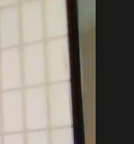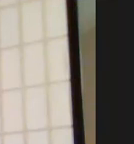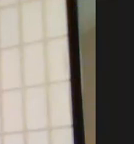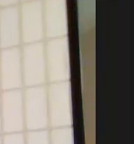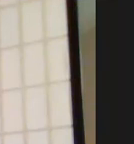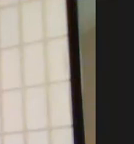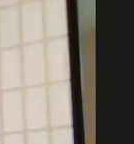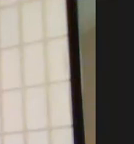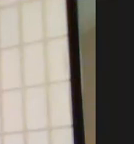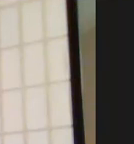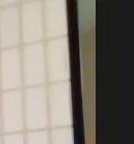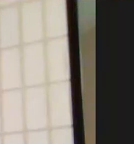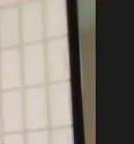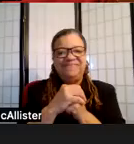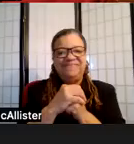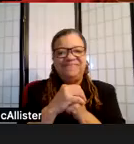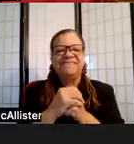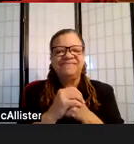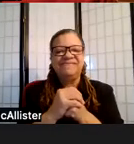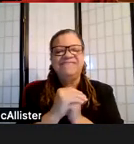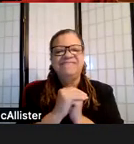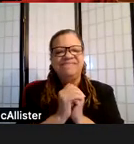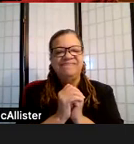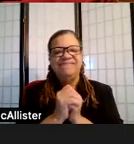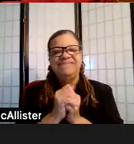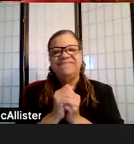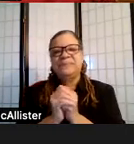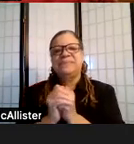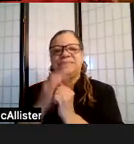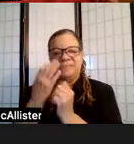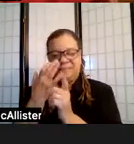here, yes, that's what I did, they're over here. Here we go: